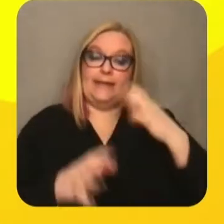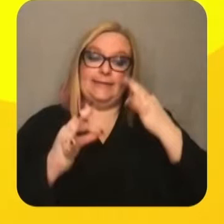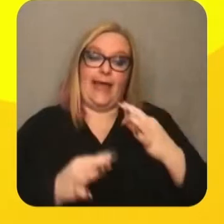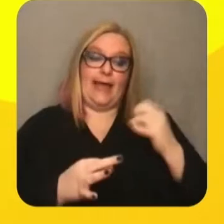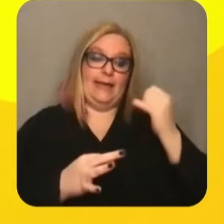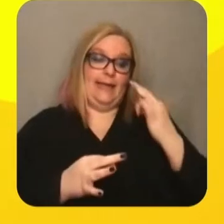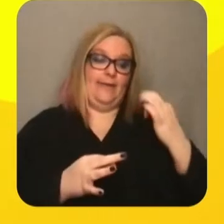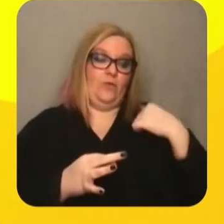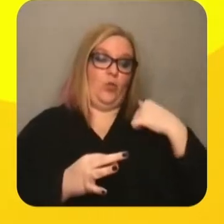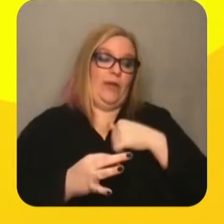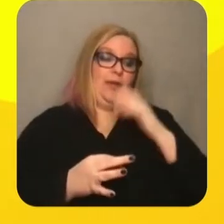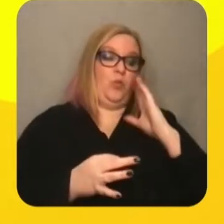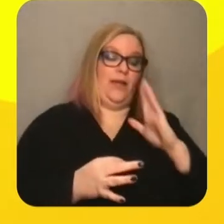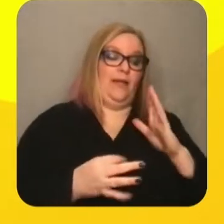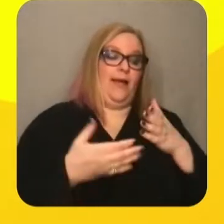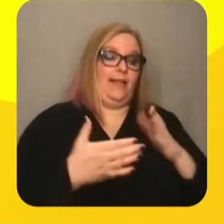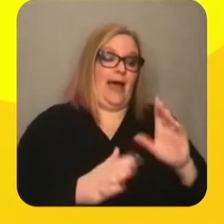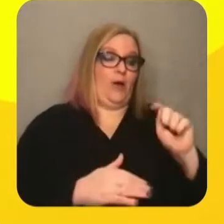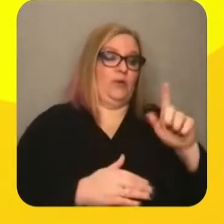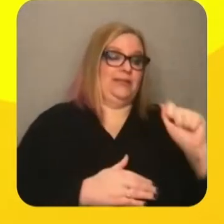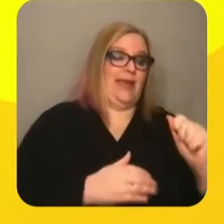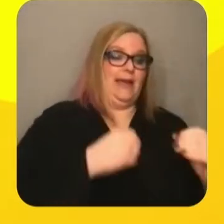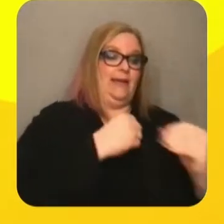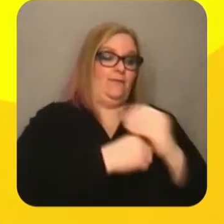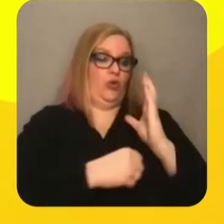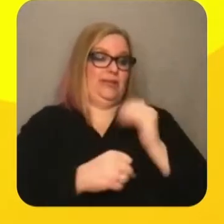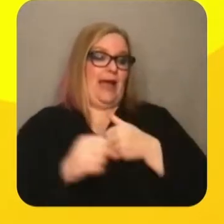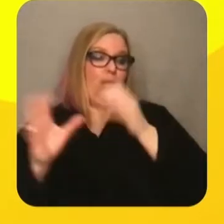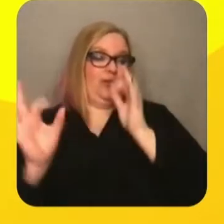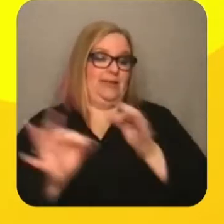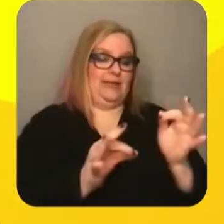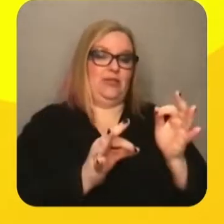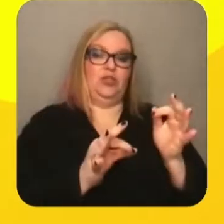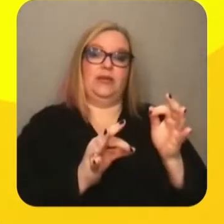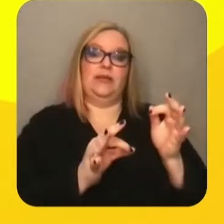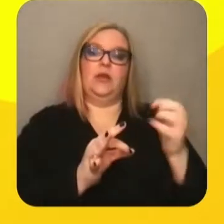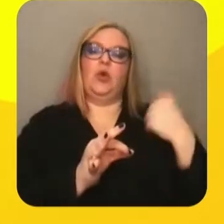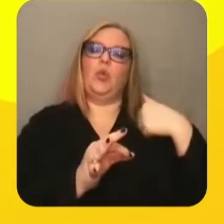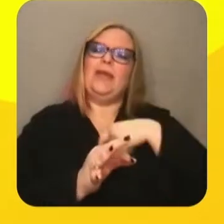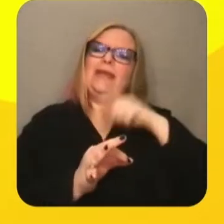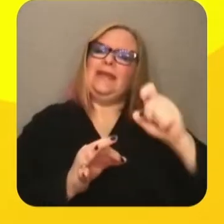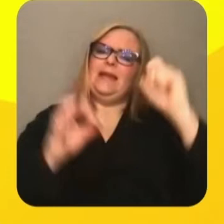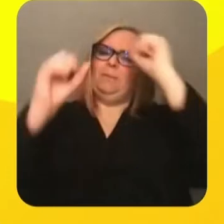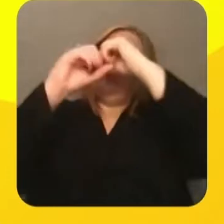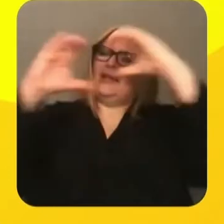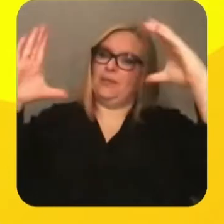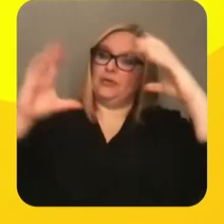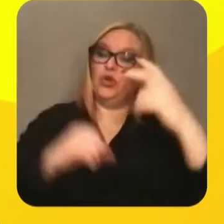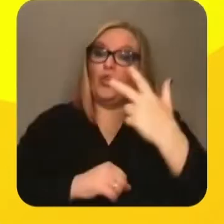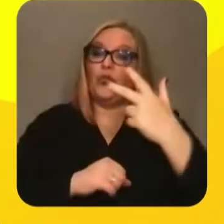to make decisions based on what our workforce looks like, we need to have a good picture. So about three and a half years ago, actually four years ago.